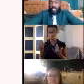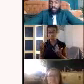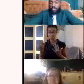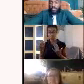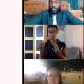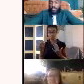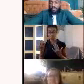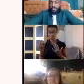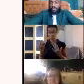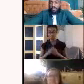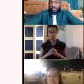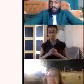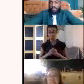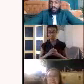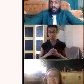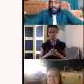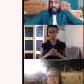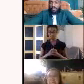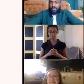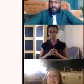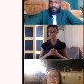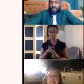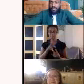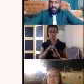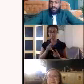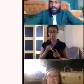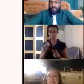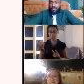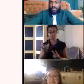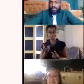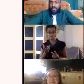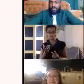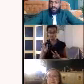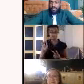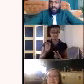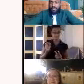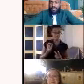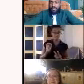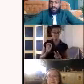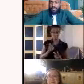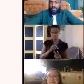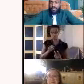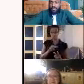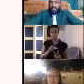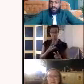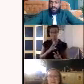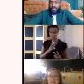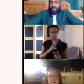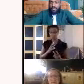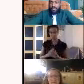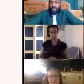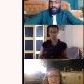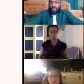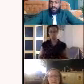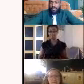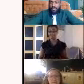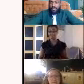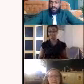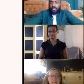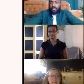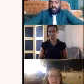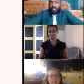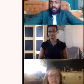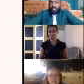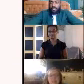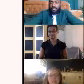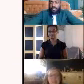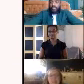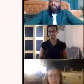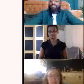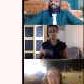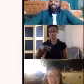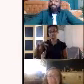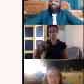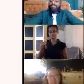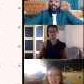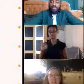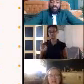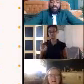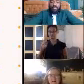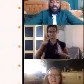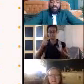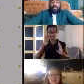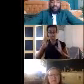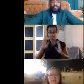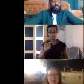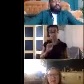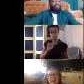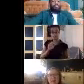is happening, so. Hi Tyson and Jaqs. Patti here. Thank you both